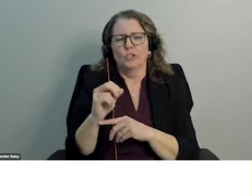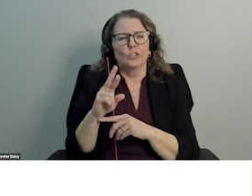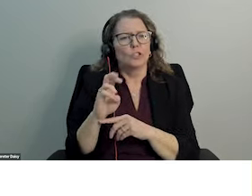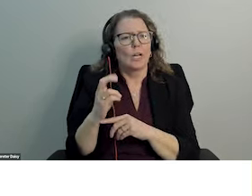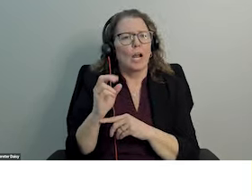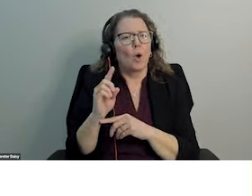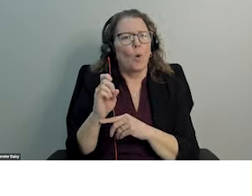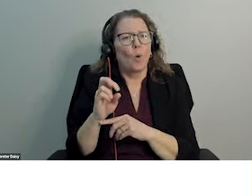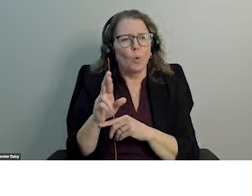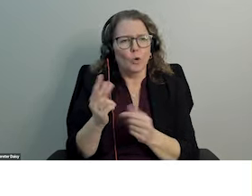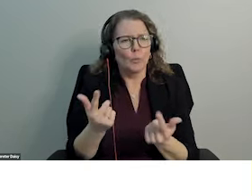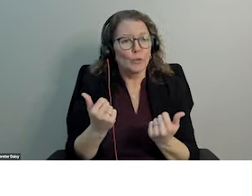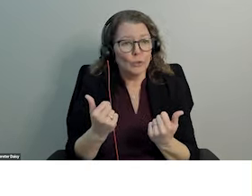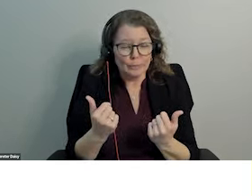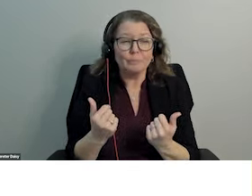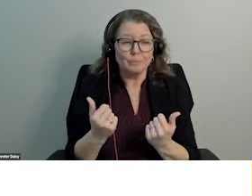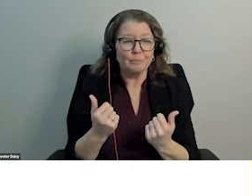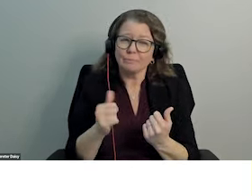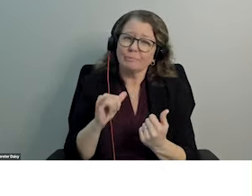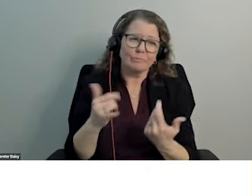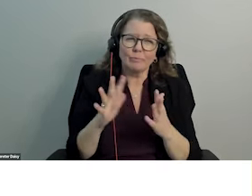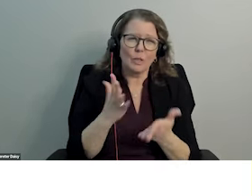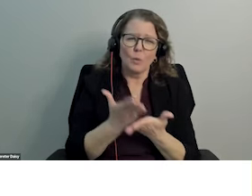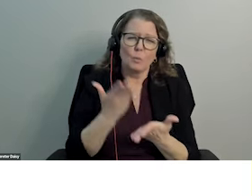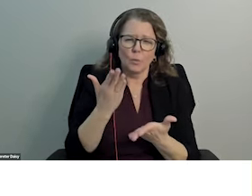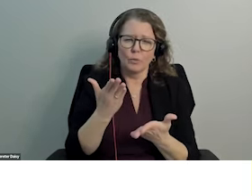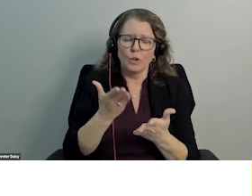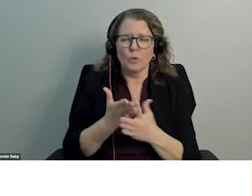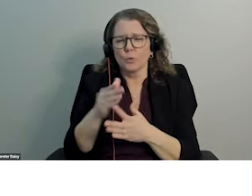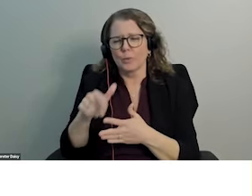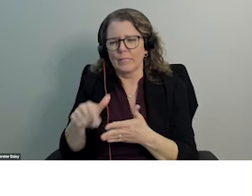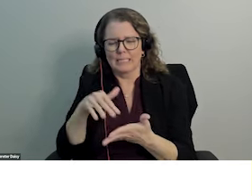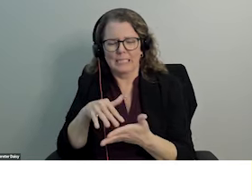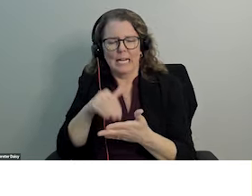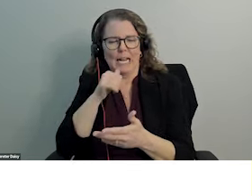And that's really been proven through this Accenture study that gets updated every few years.